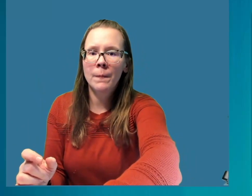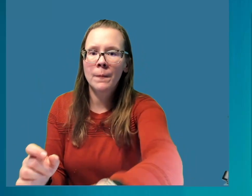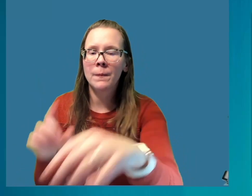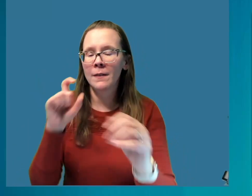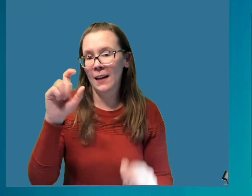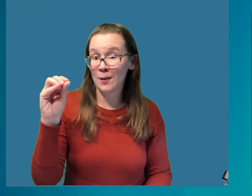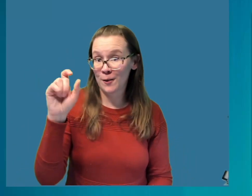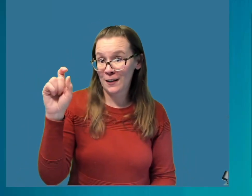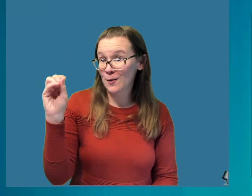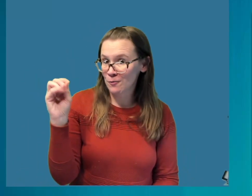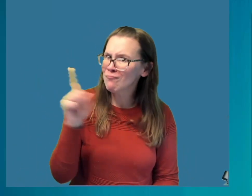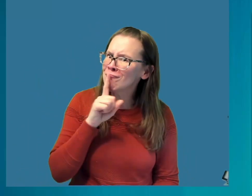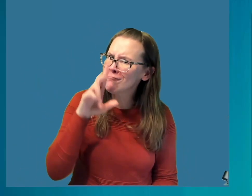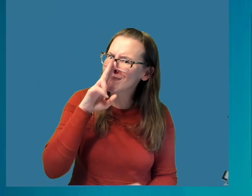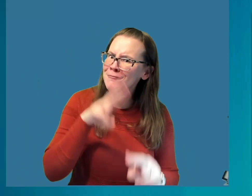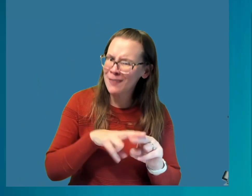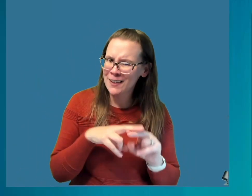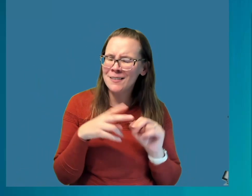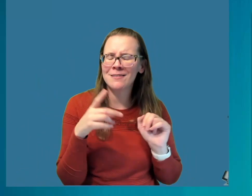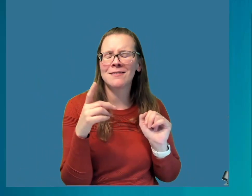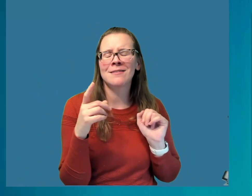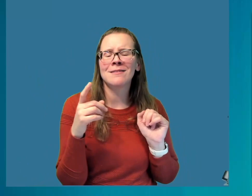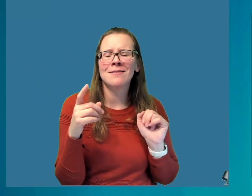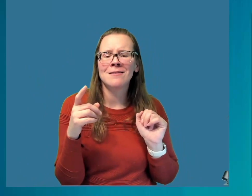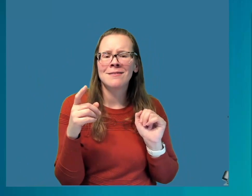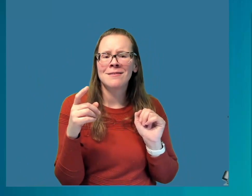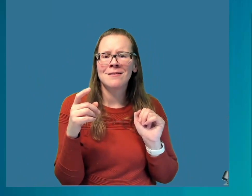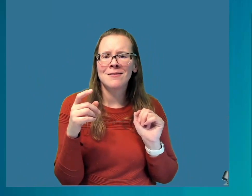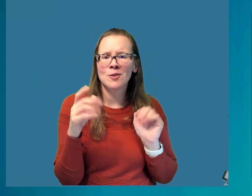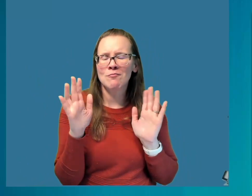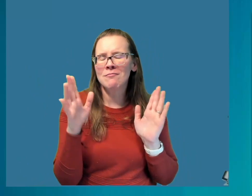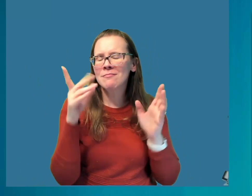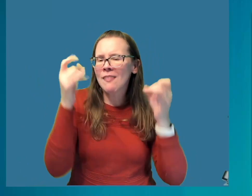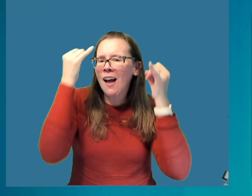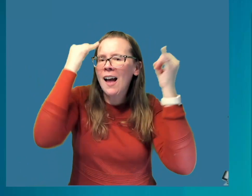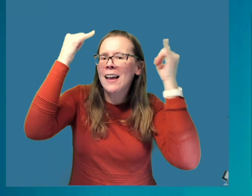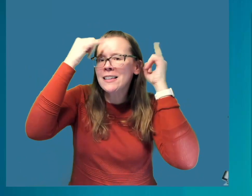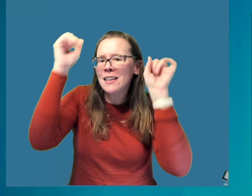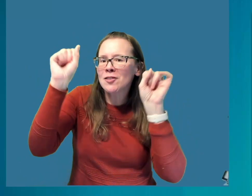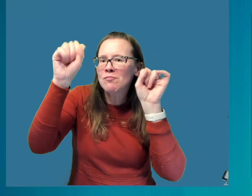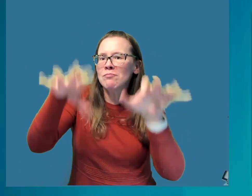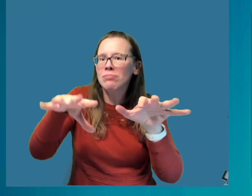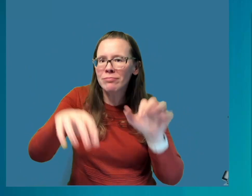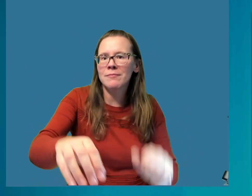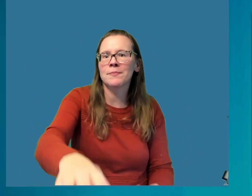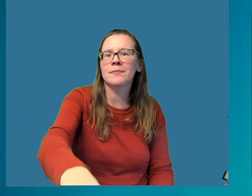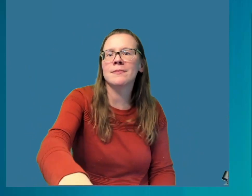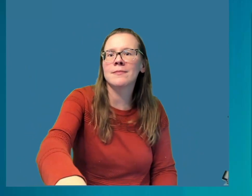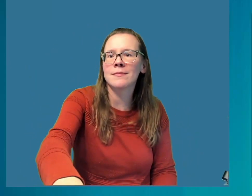complicated tiny piecing. Which I don't mind at all: super fun! But, you know, keep that in mind.